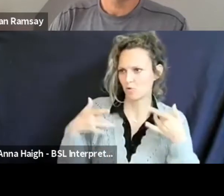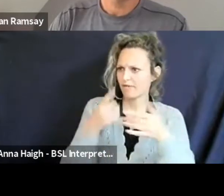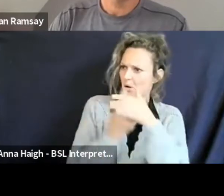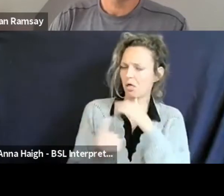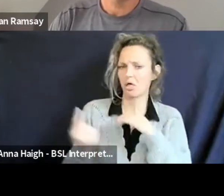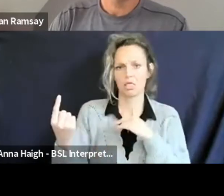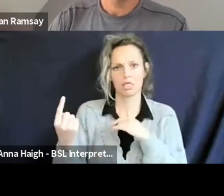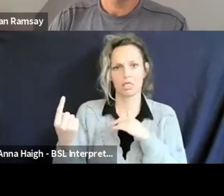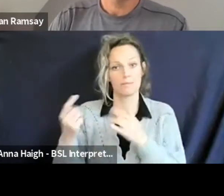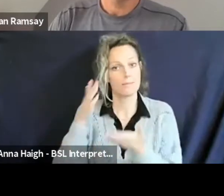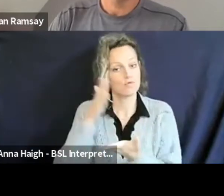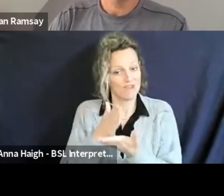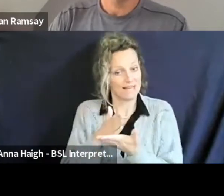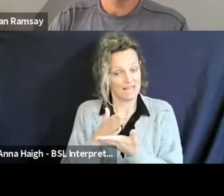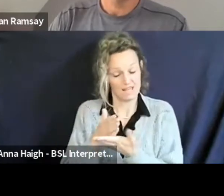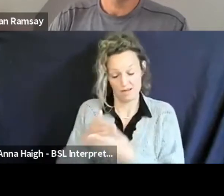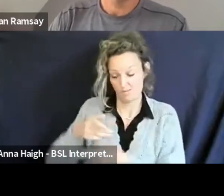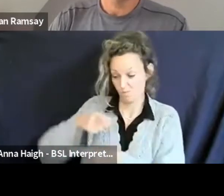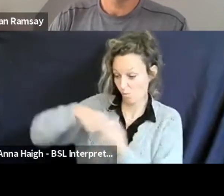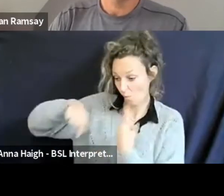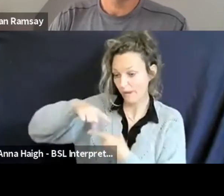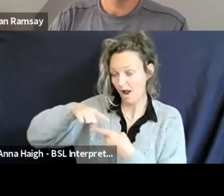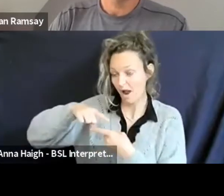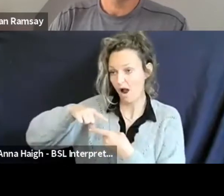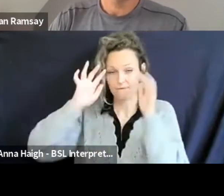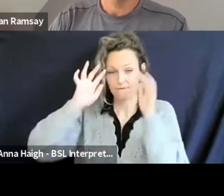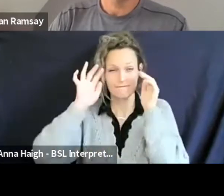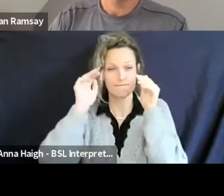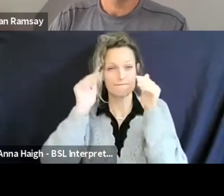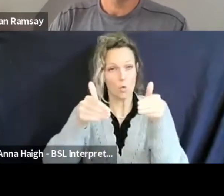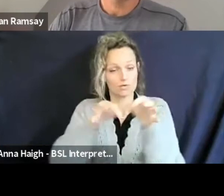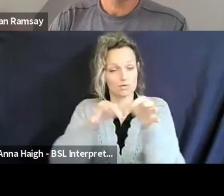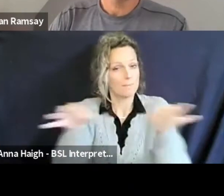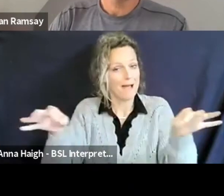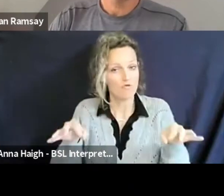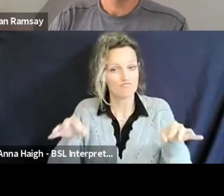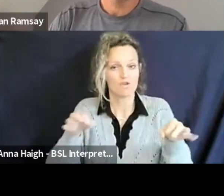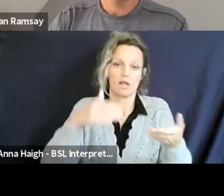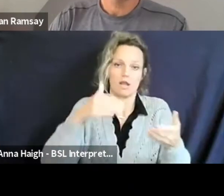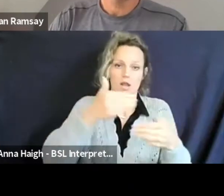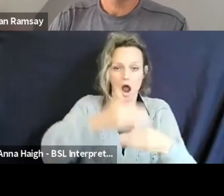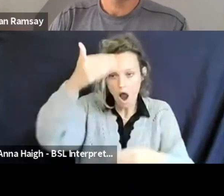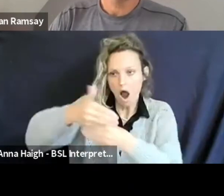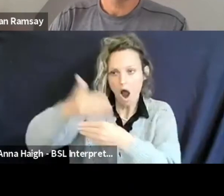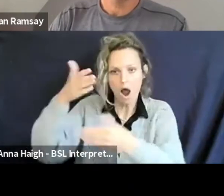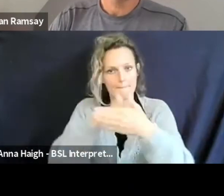It's actually the barriers are how society proves to be a barrier and that's how they feel as disabled.